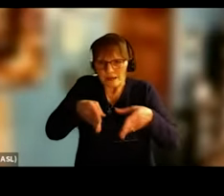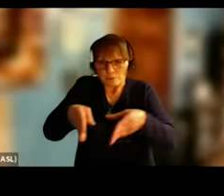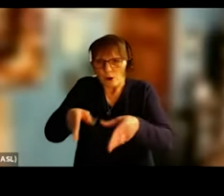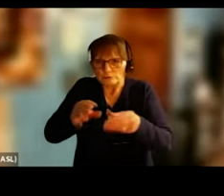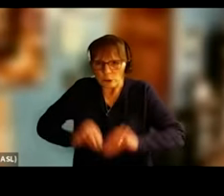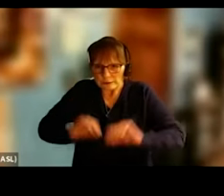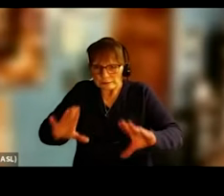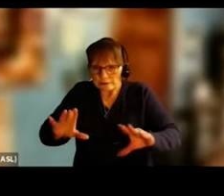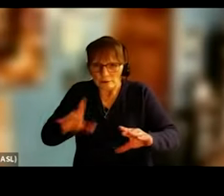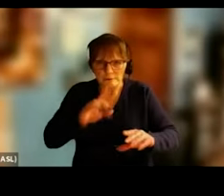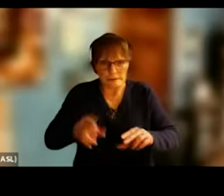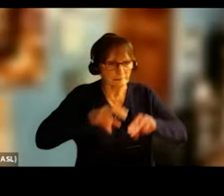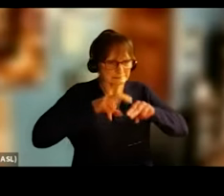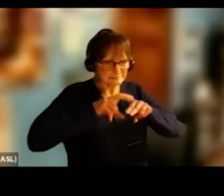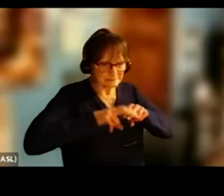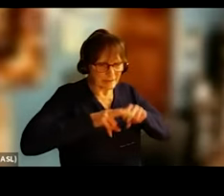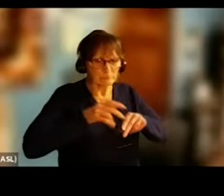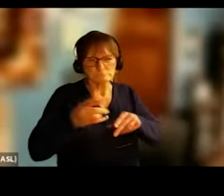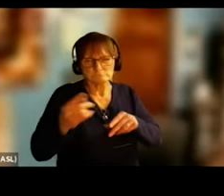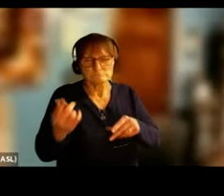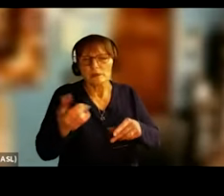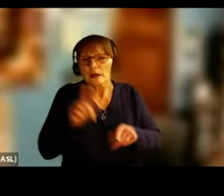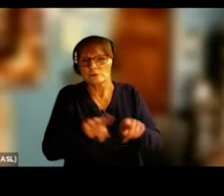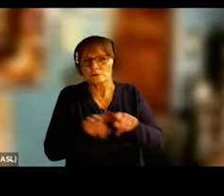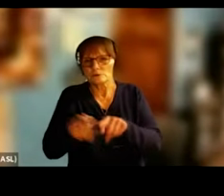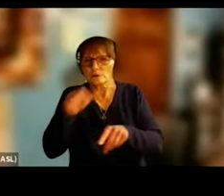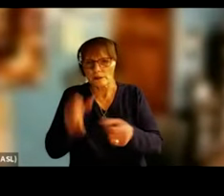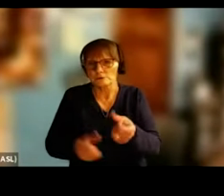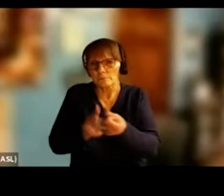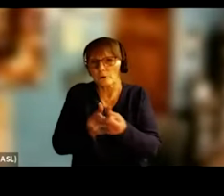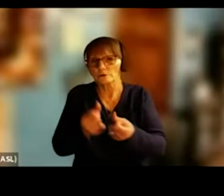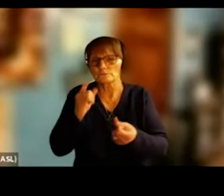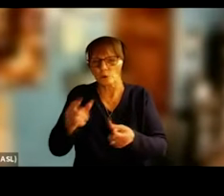with benches where people can sit. And then there's also not supports for more complex IADLs.